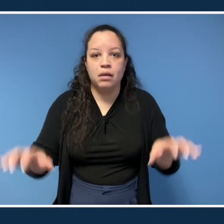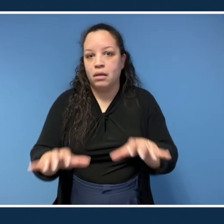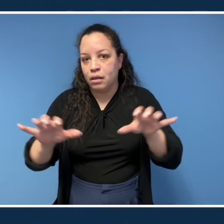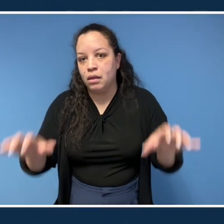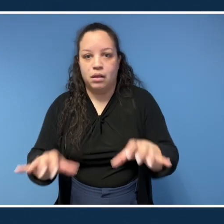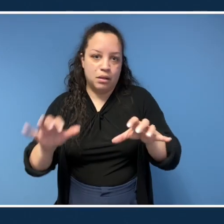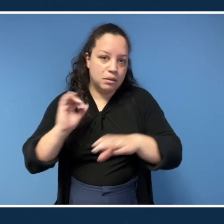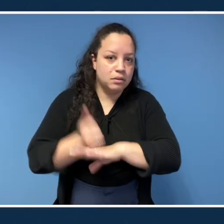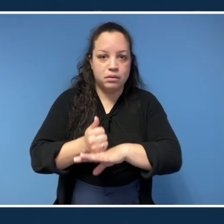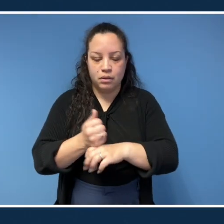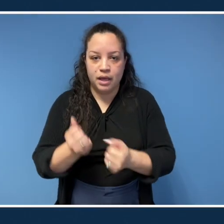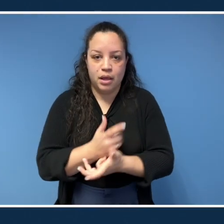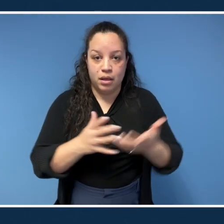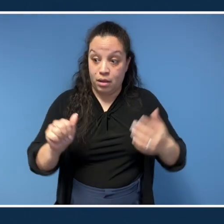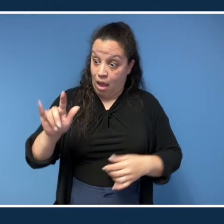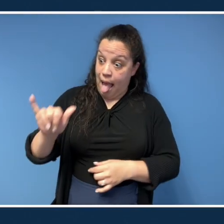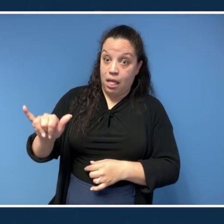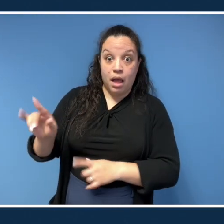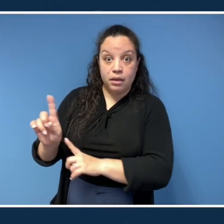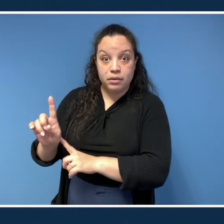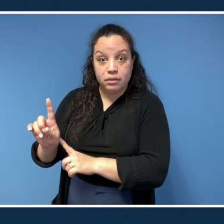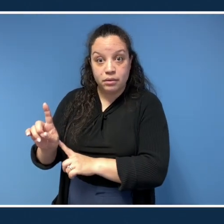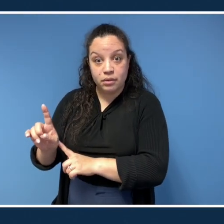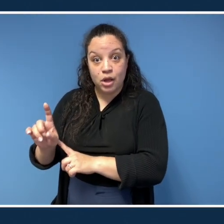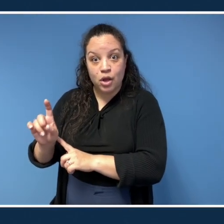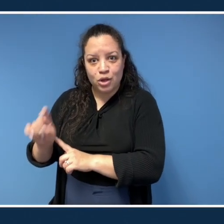Allyship should be kind of mending some of that and giving some of the taking